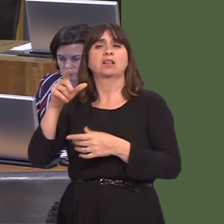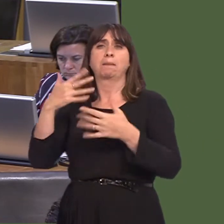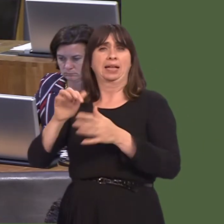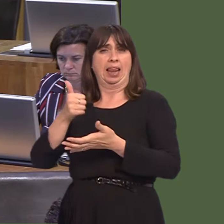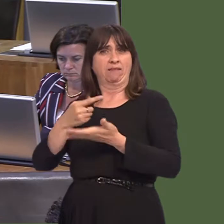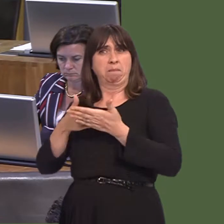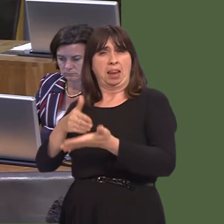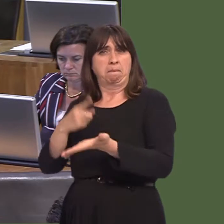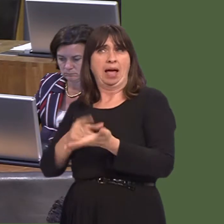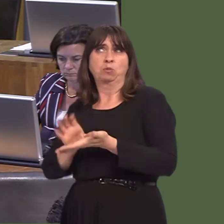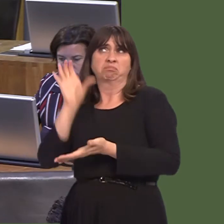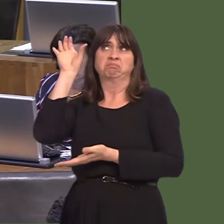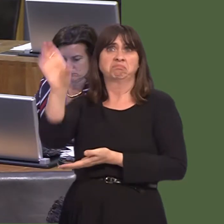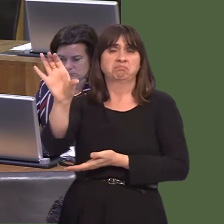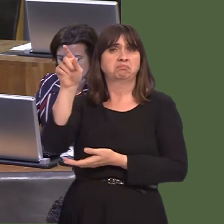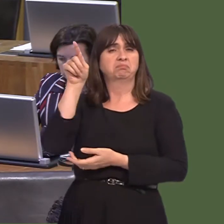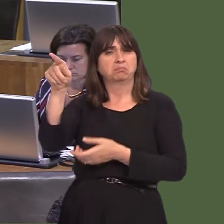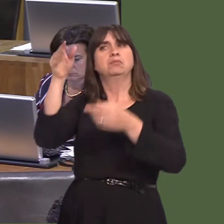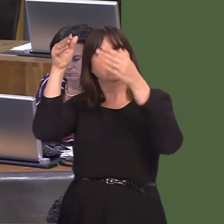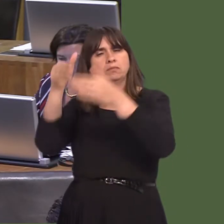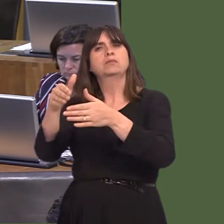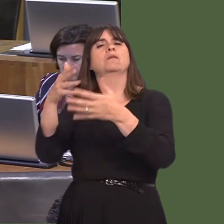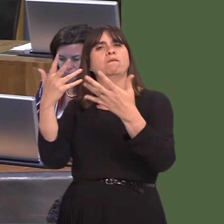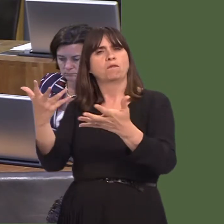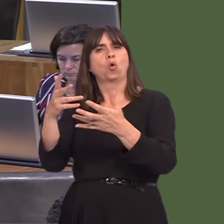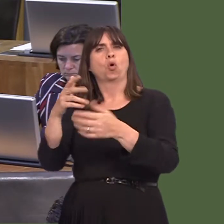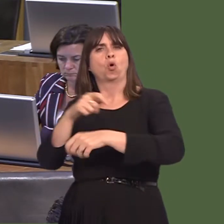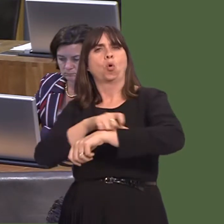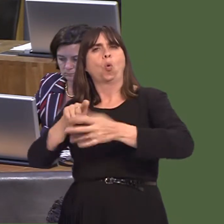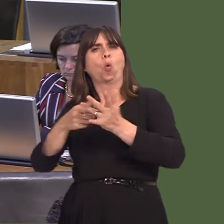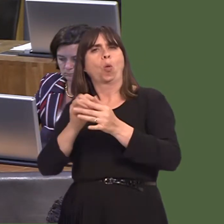the performance money specified for referral-to-treatment times last year.